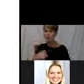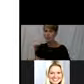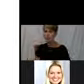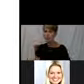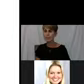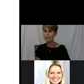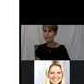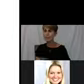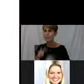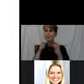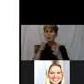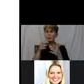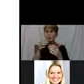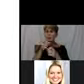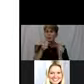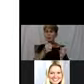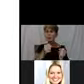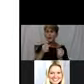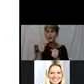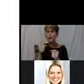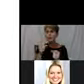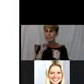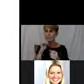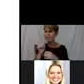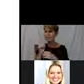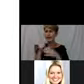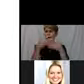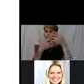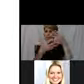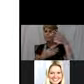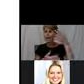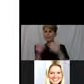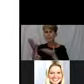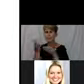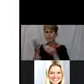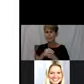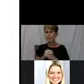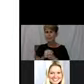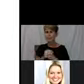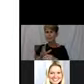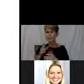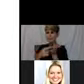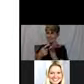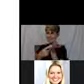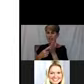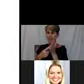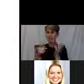is not just a menu of services. I speak with a lot of organizations and I asked them what their street strategy is